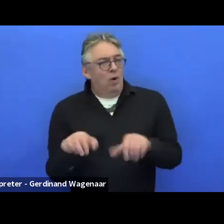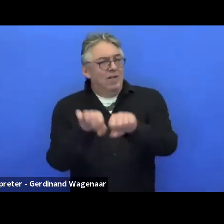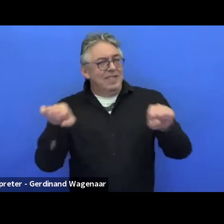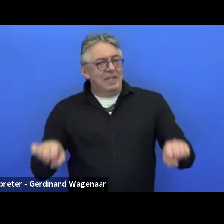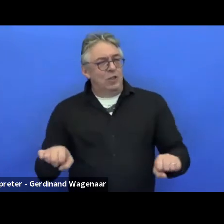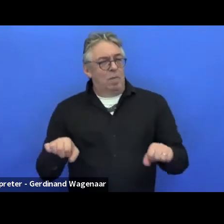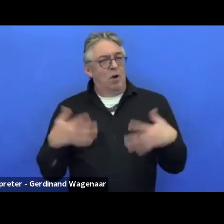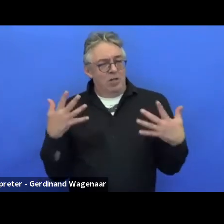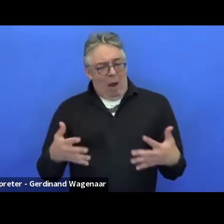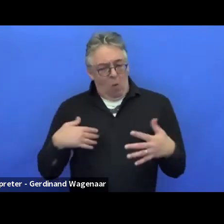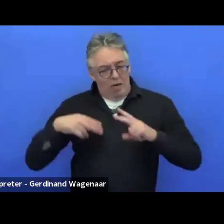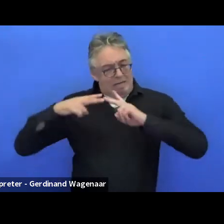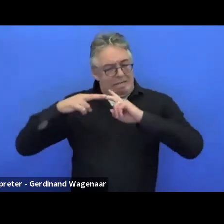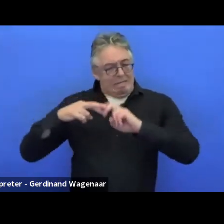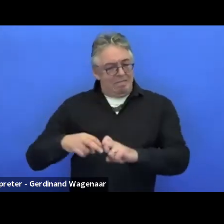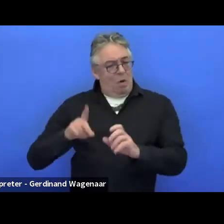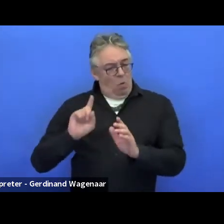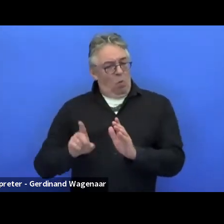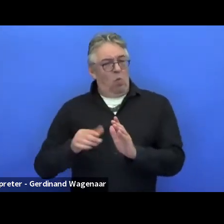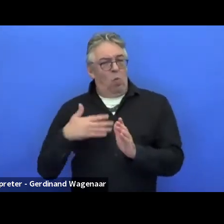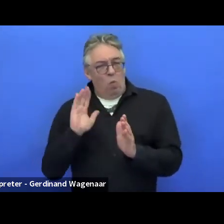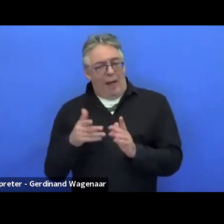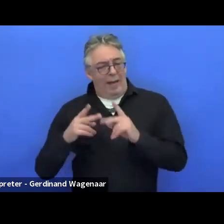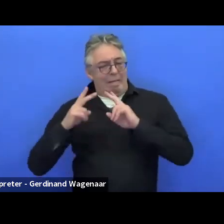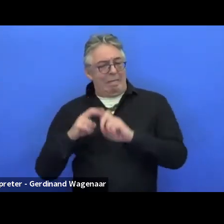which significantly improve the Accessibility for candidates